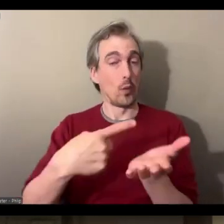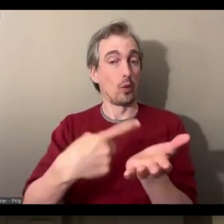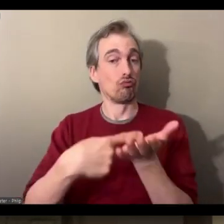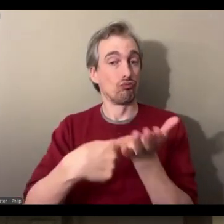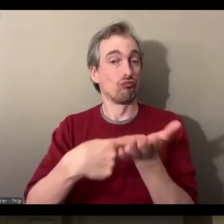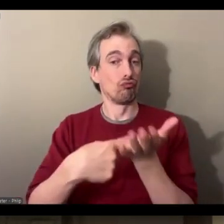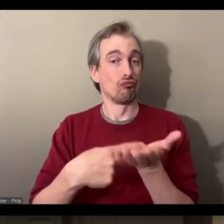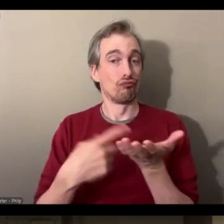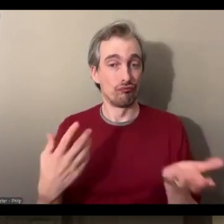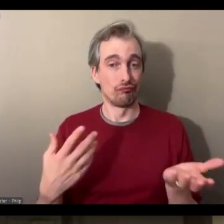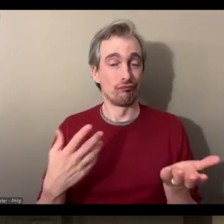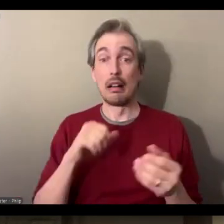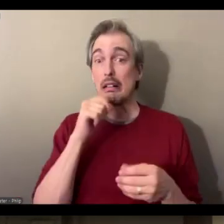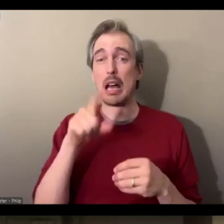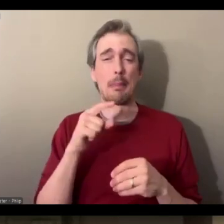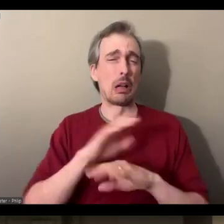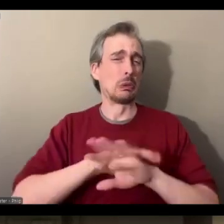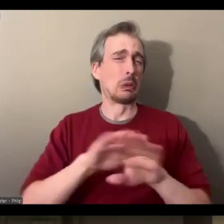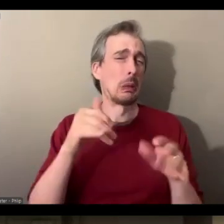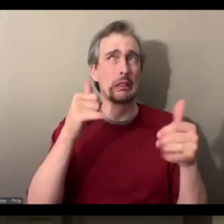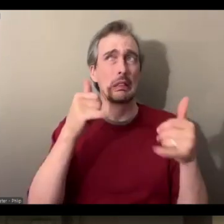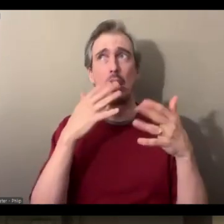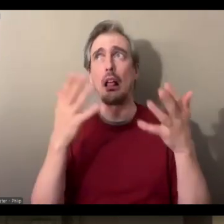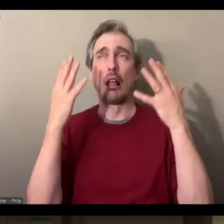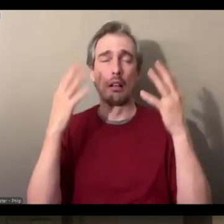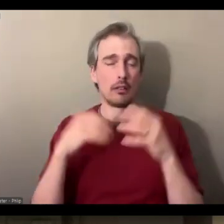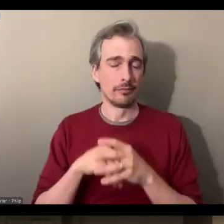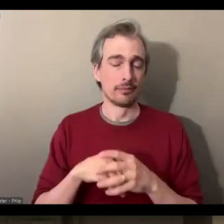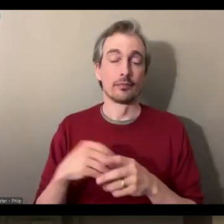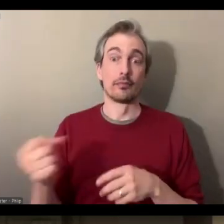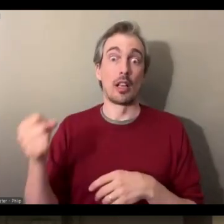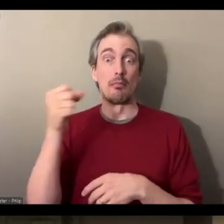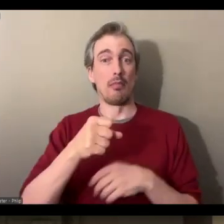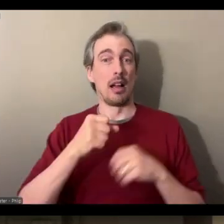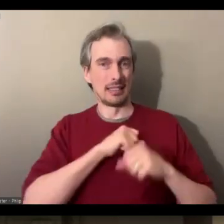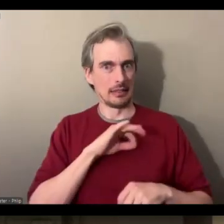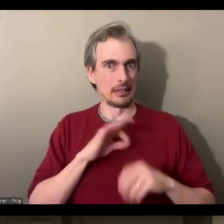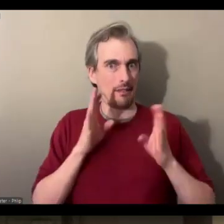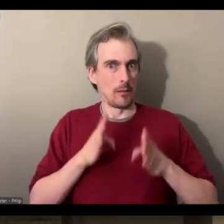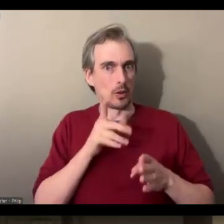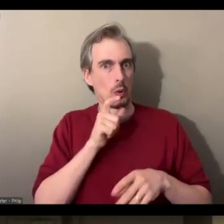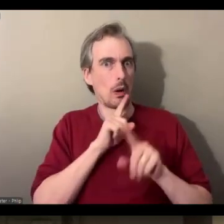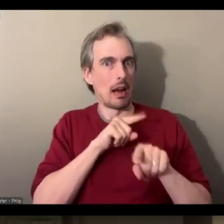answer the phone. It's also about making sure that that person knows how to make that call.